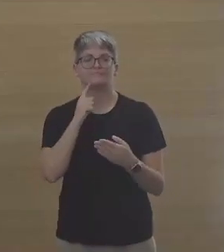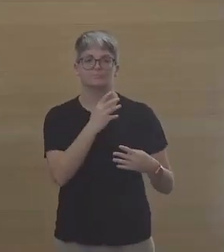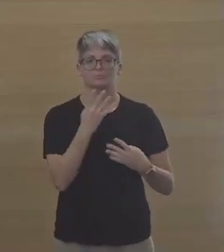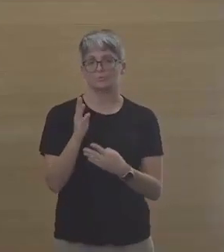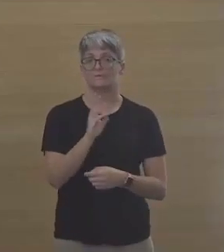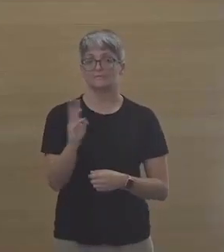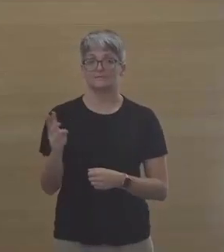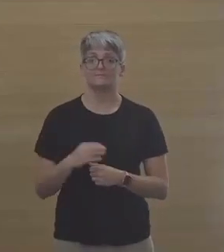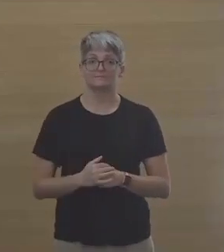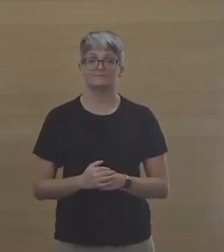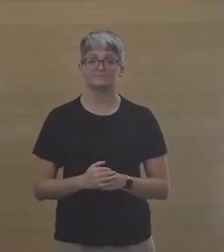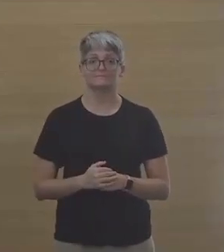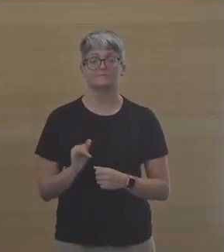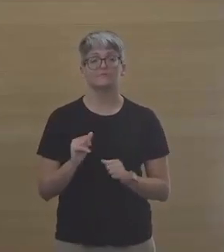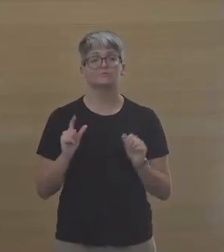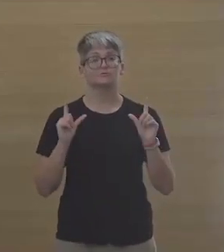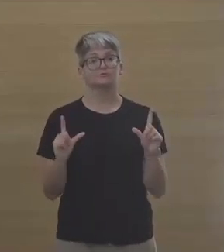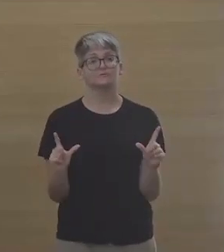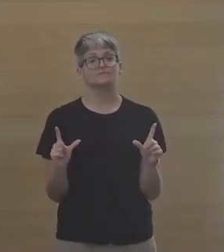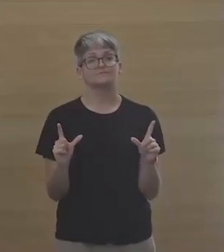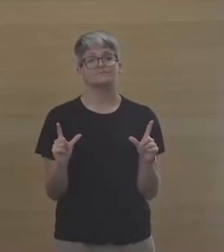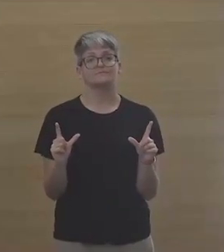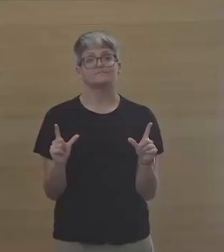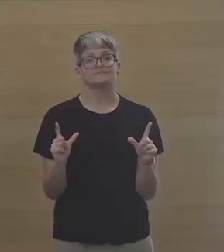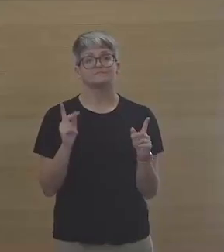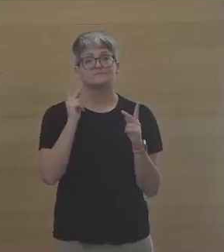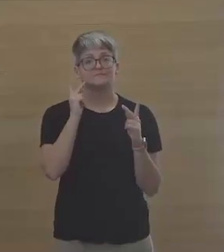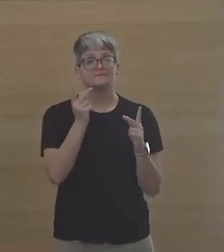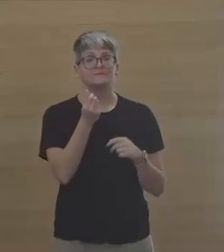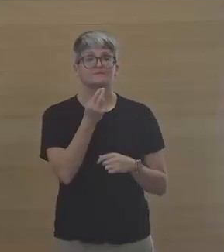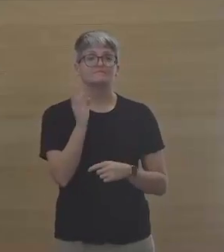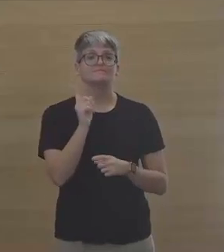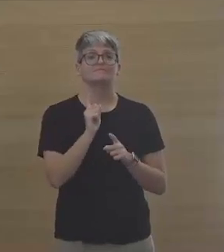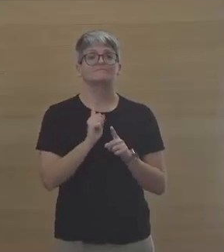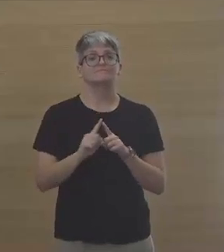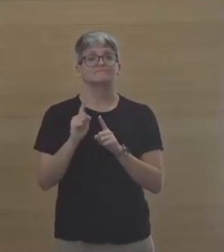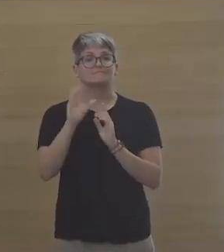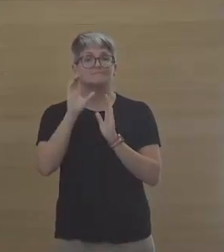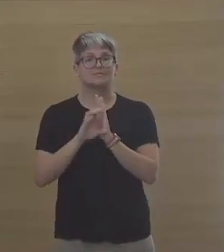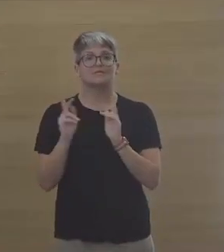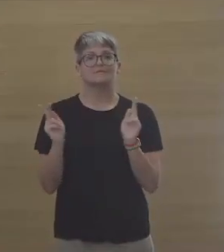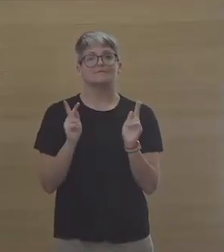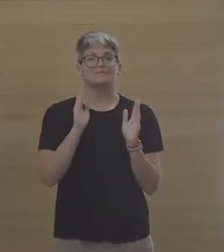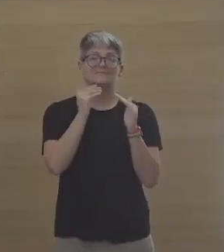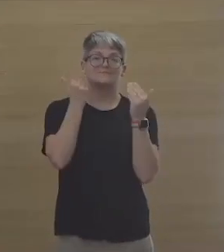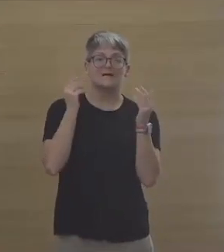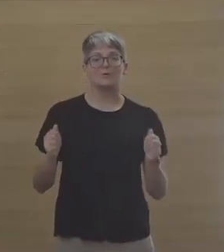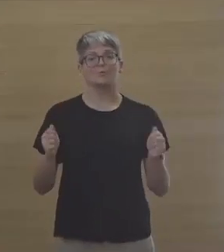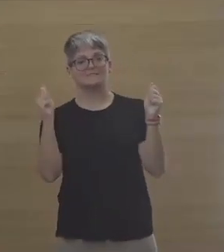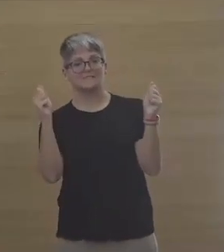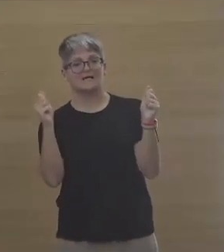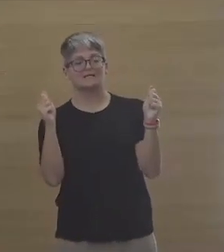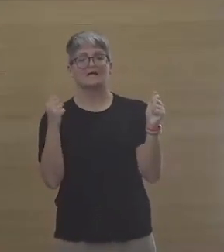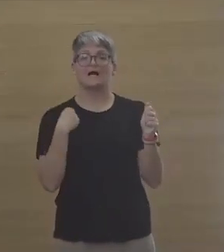On the screen are a collection of images of people smiling holding signs that say, I think it's important to